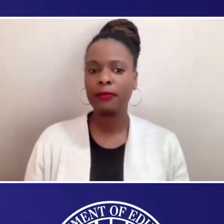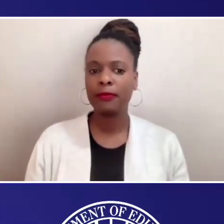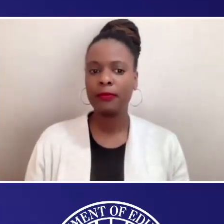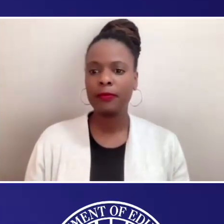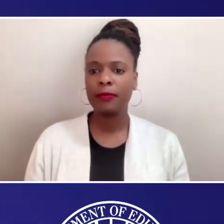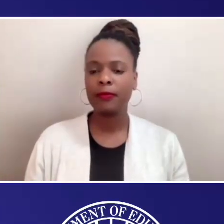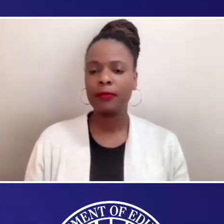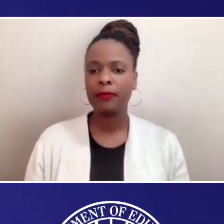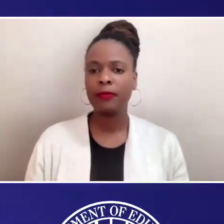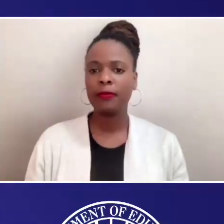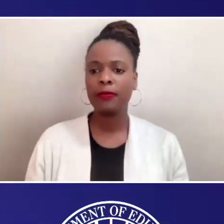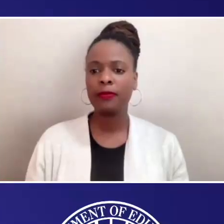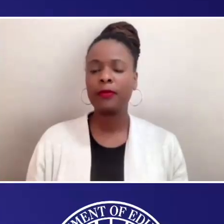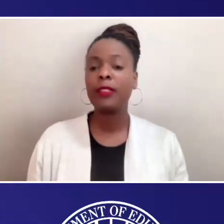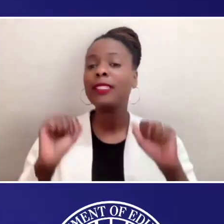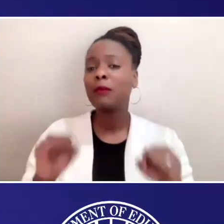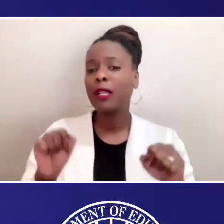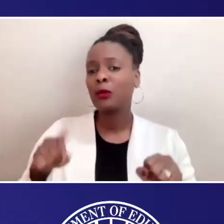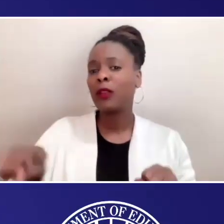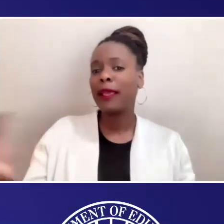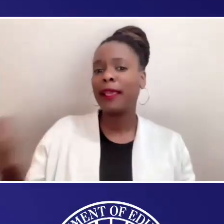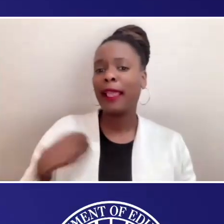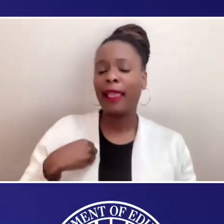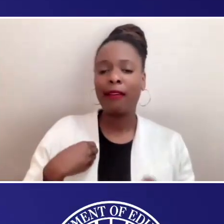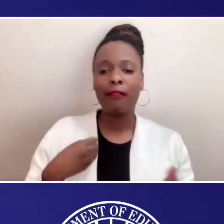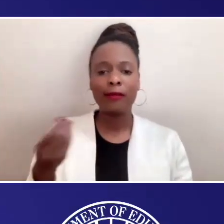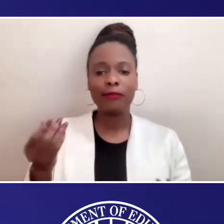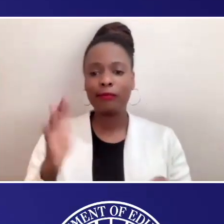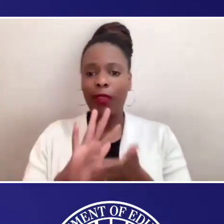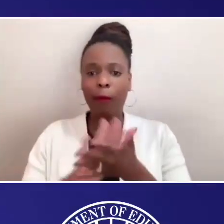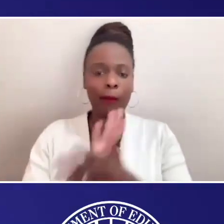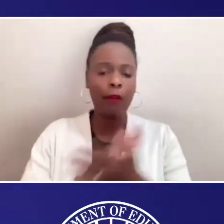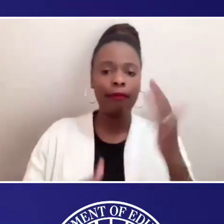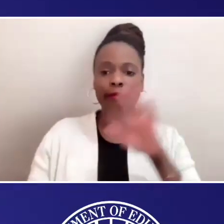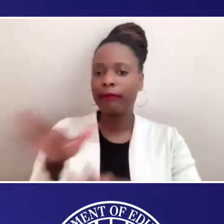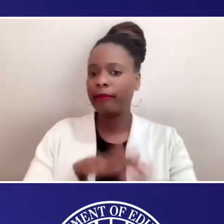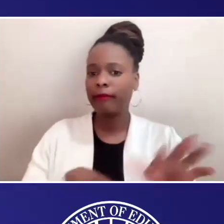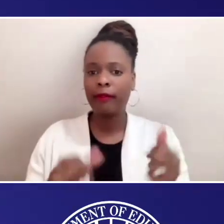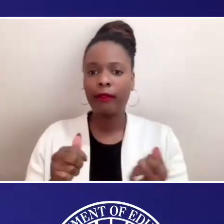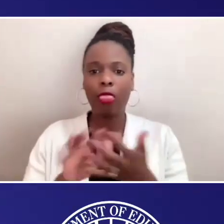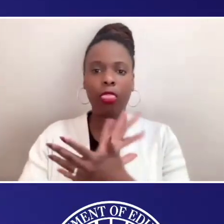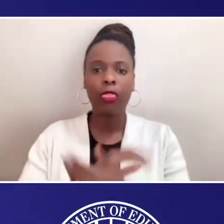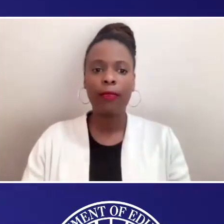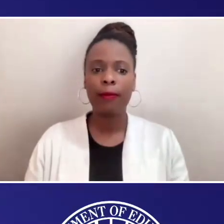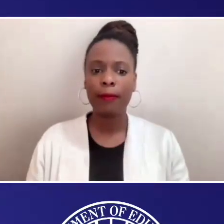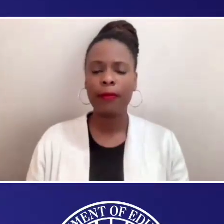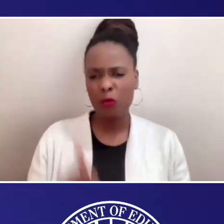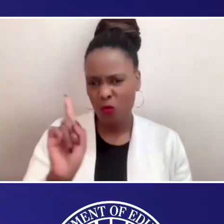And it's possible that they gave it to me and it got shuffled in, imagine. Give us just a second to look for